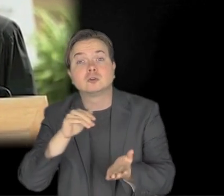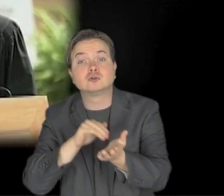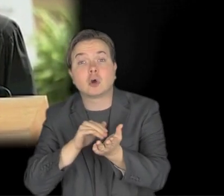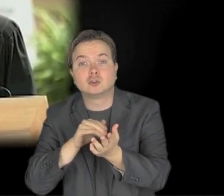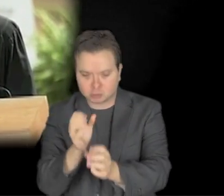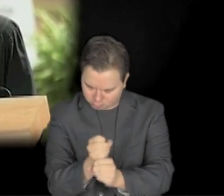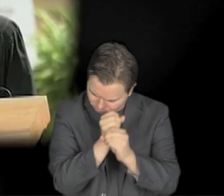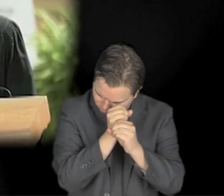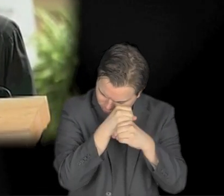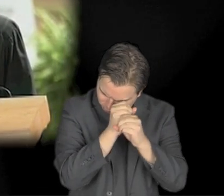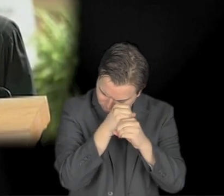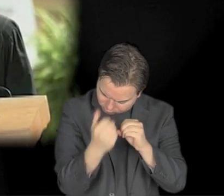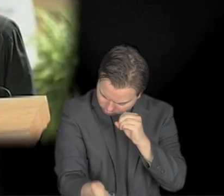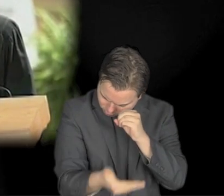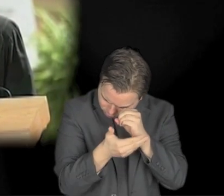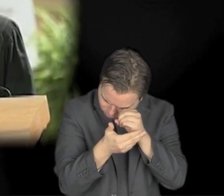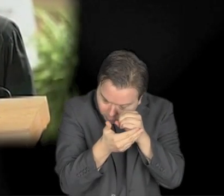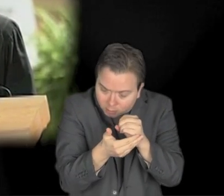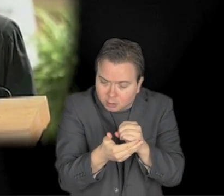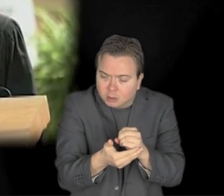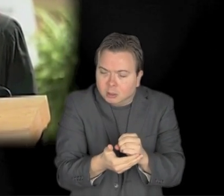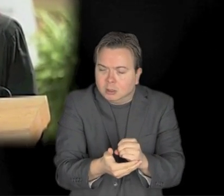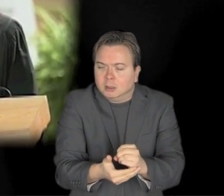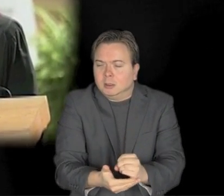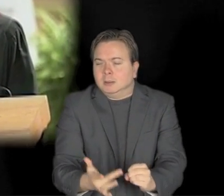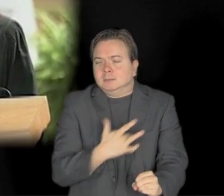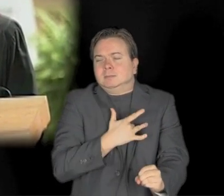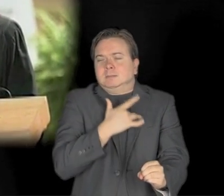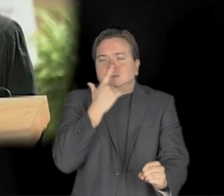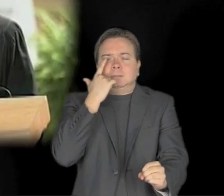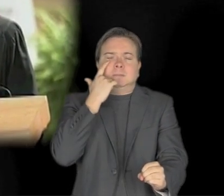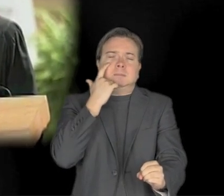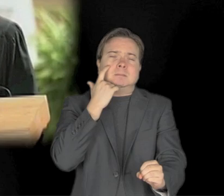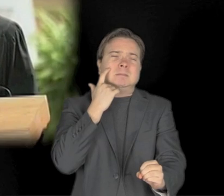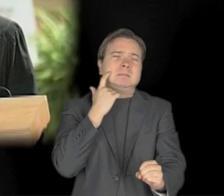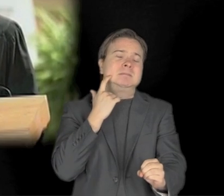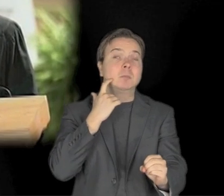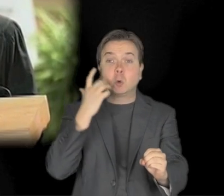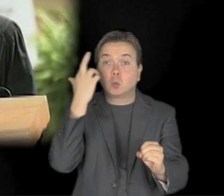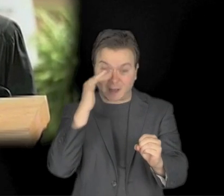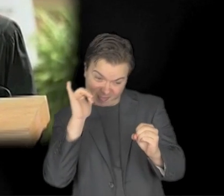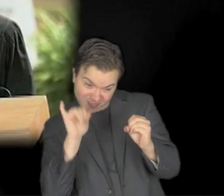a microscope the doctors started crying because it turned out to be a very rare form of pancreatic